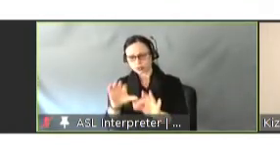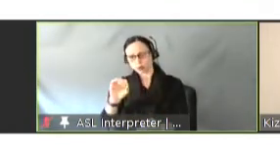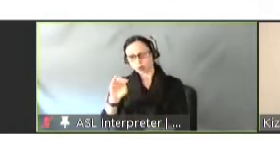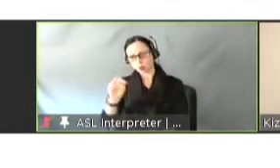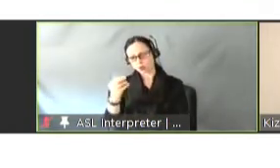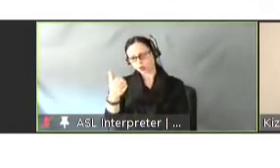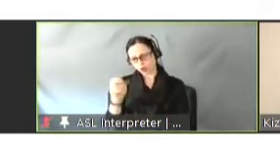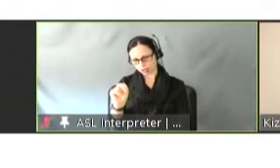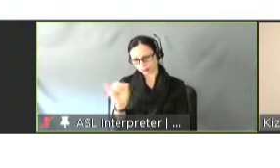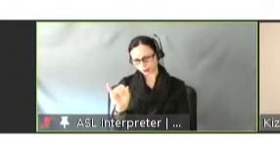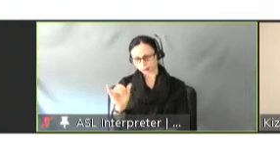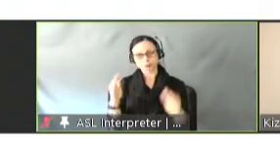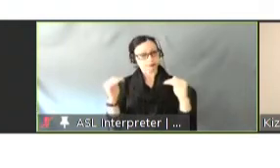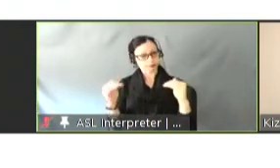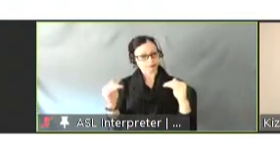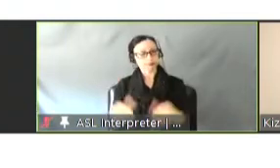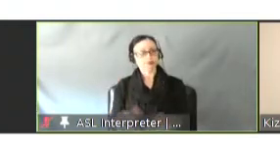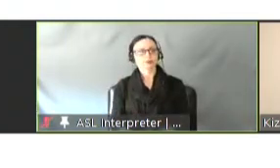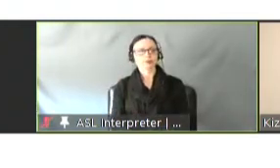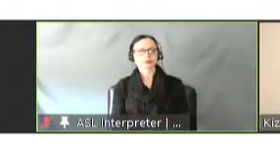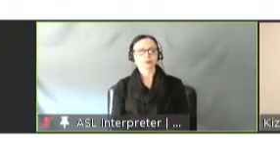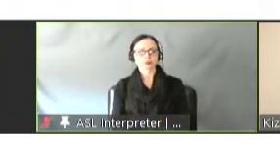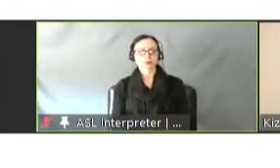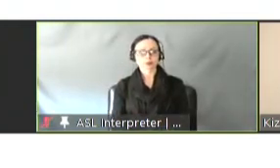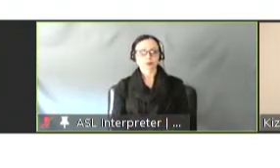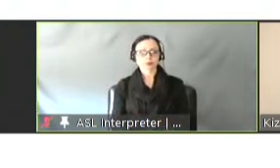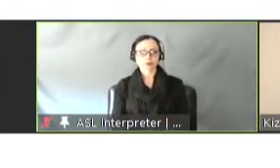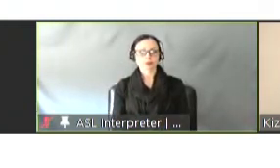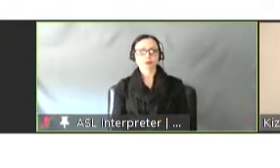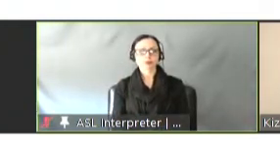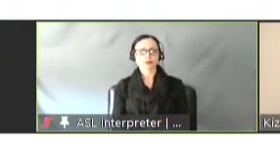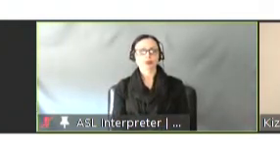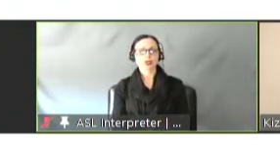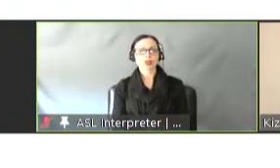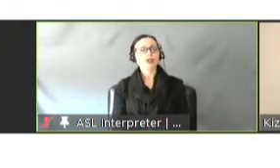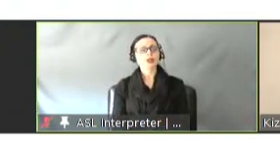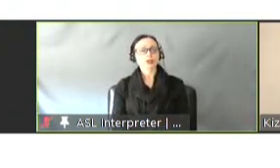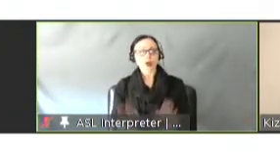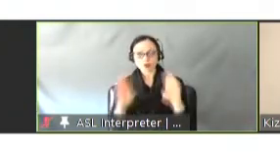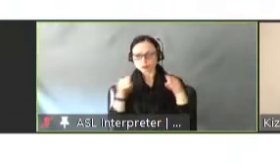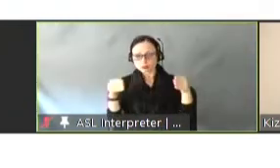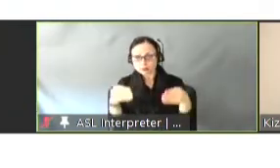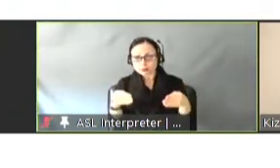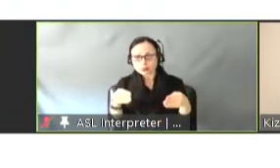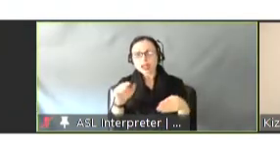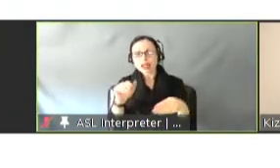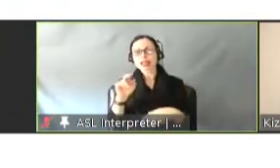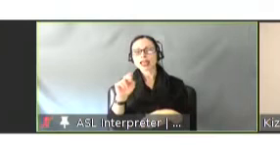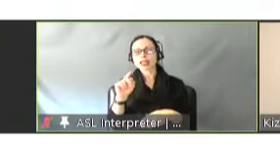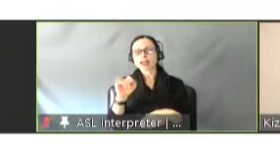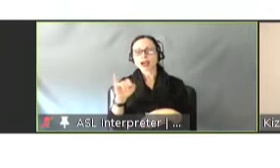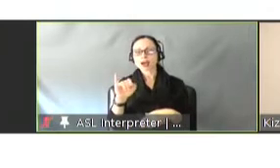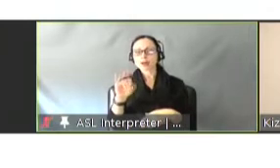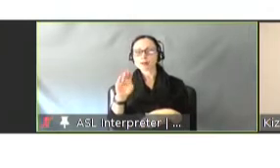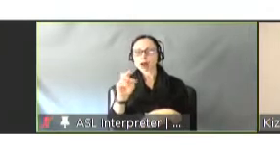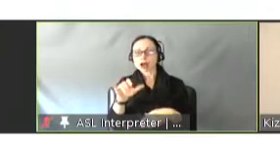Next. So, firstly, looking at the antibody responses overtime in those animals that got